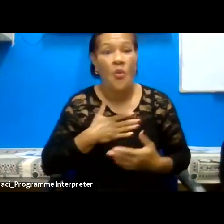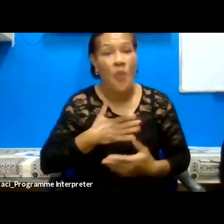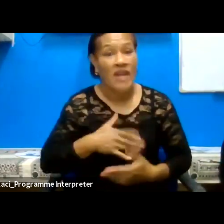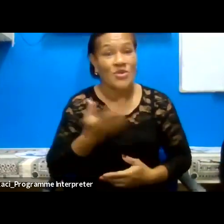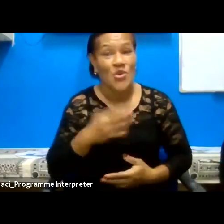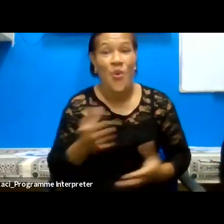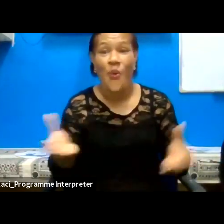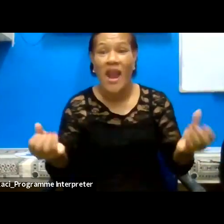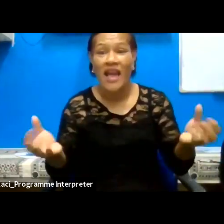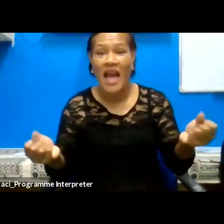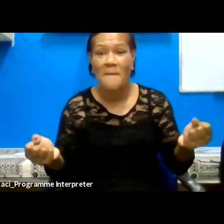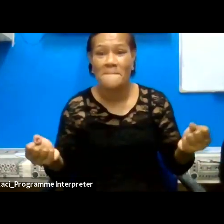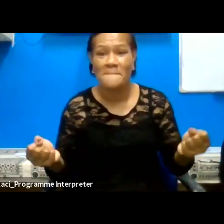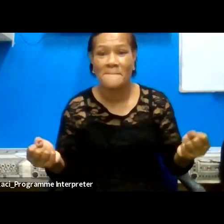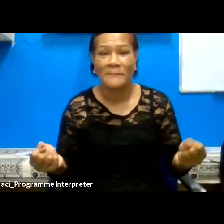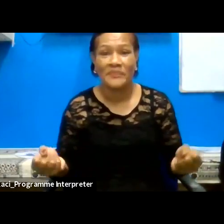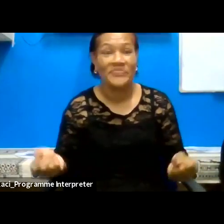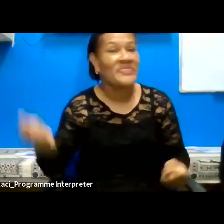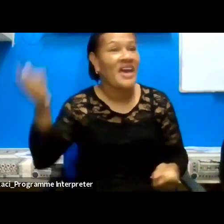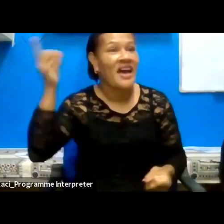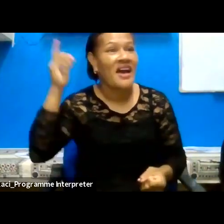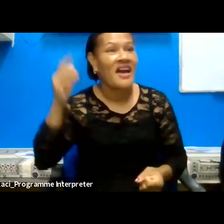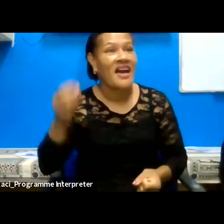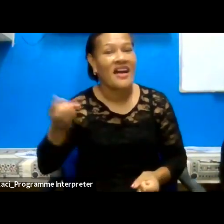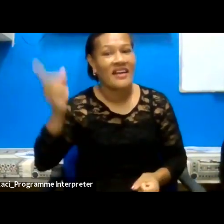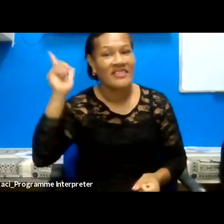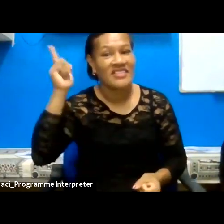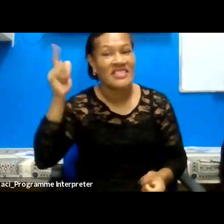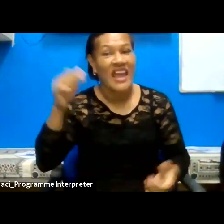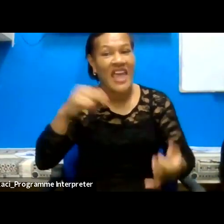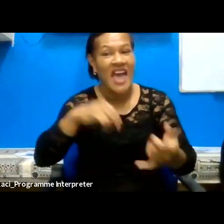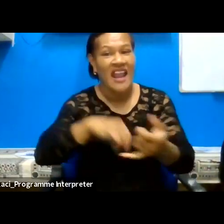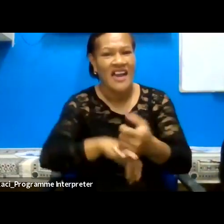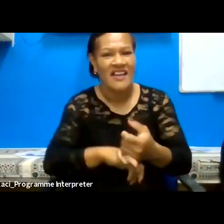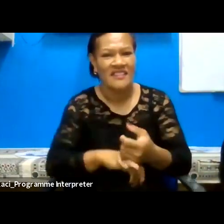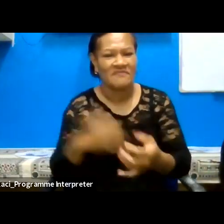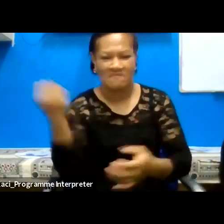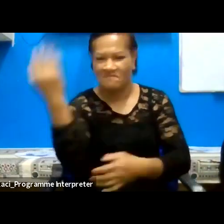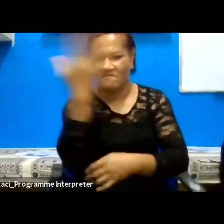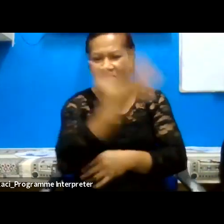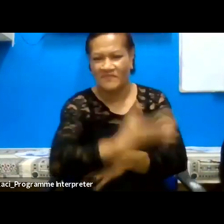I've been staring at the edge